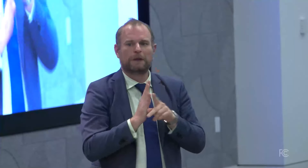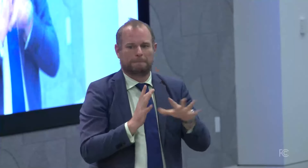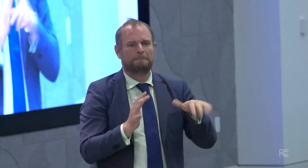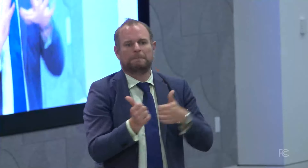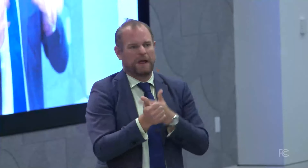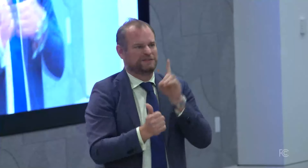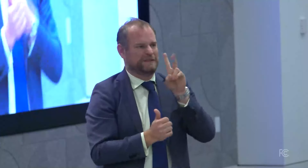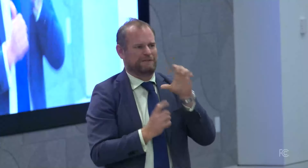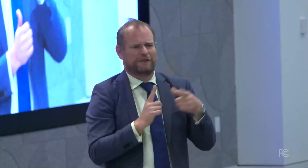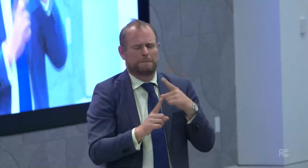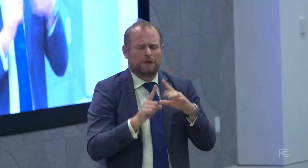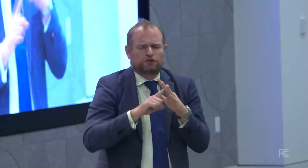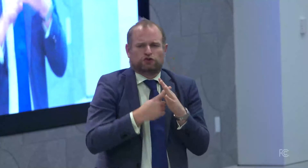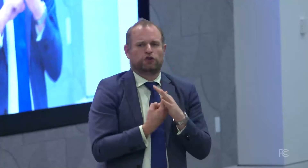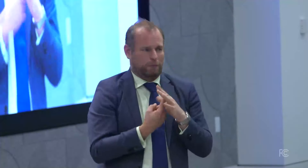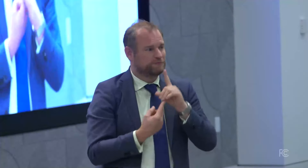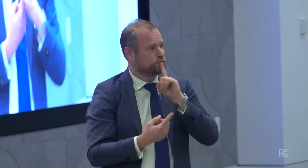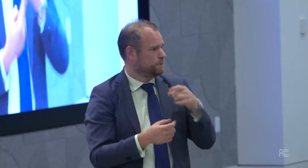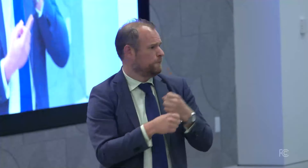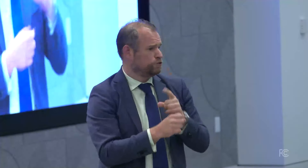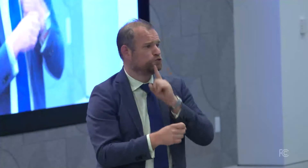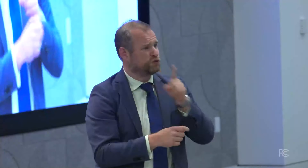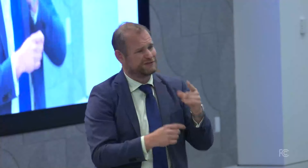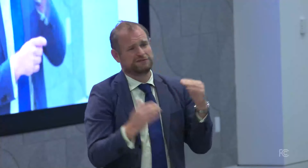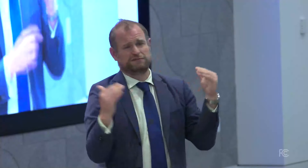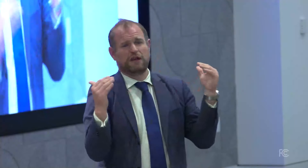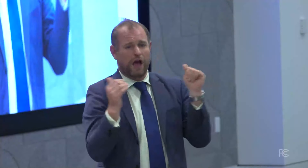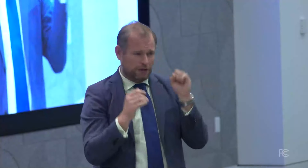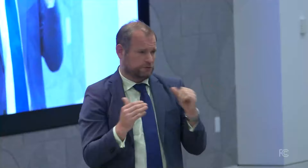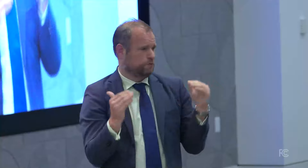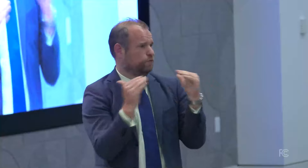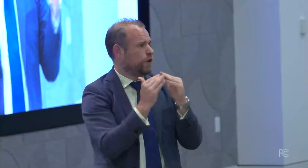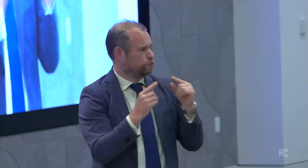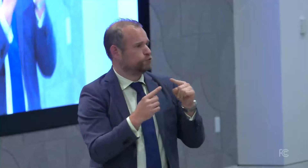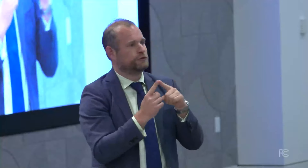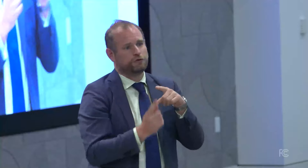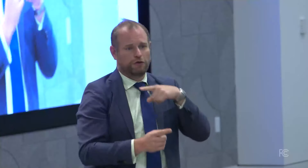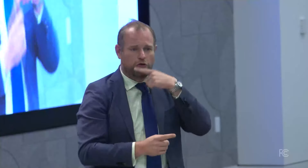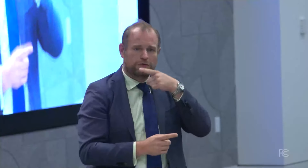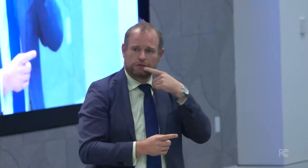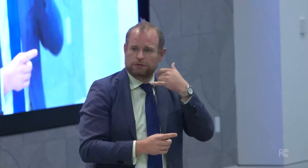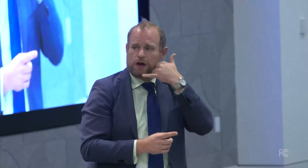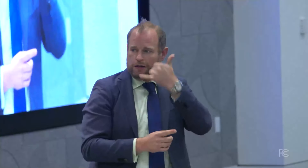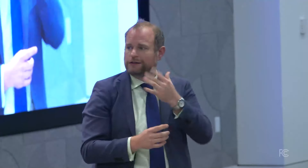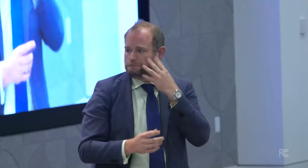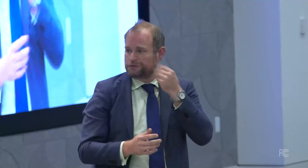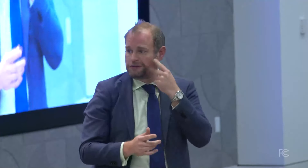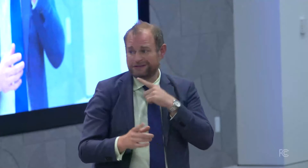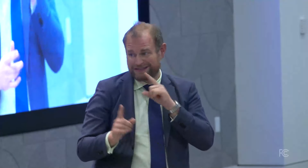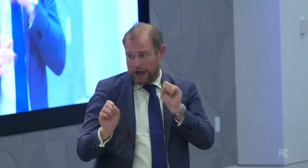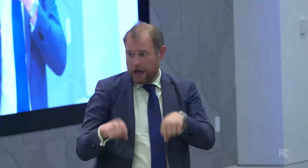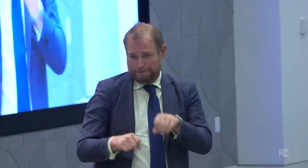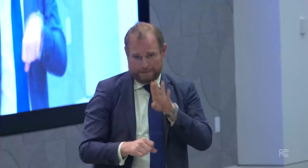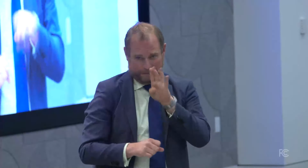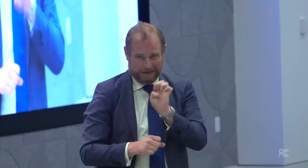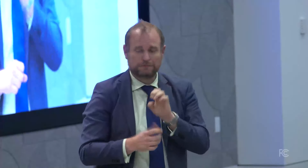AND I LOOK BACK AND THINK ABOUT THAT EXPERIENCE.